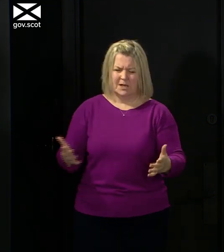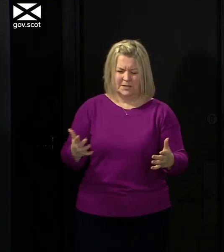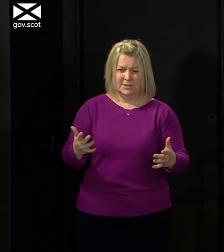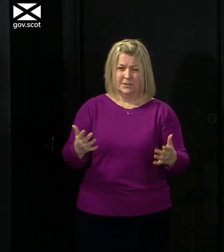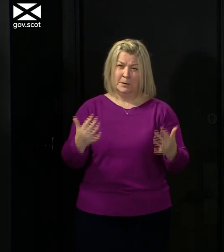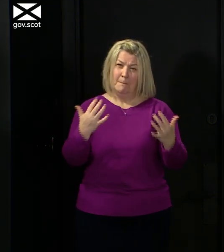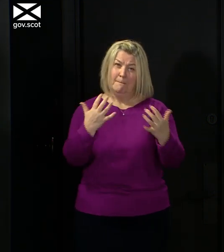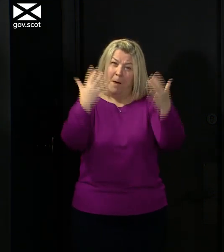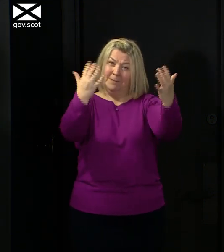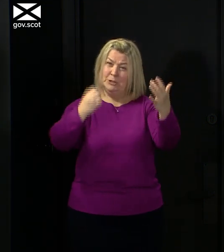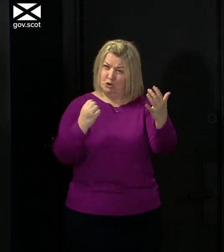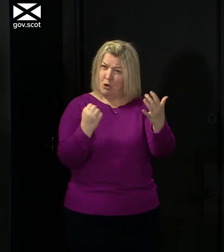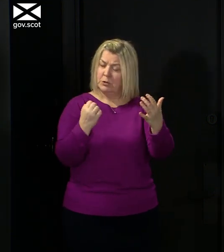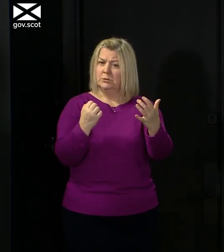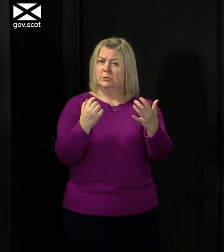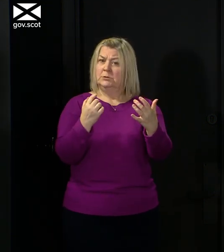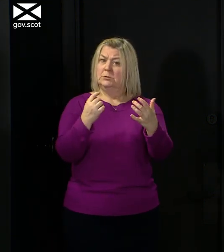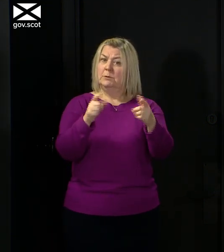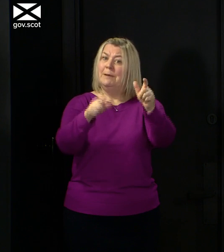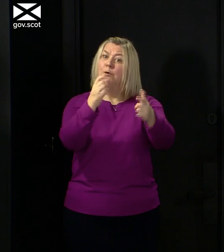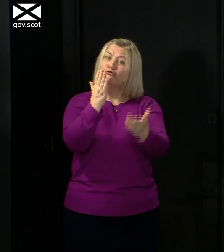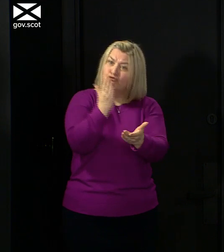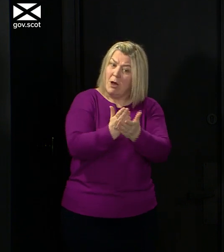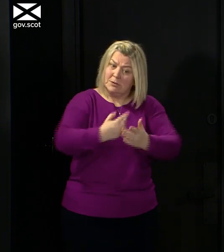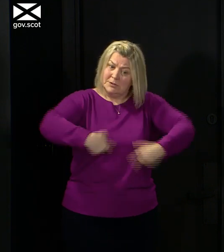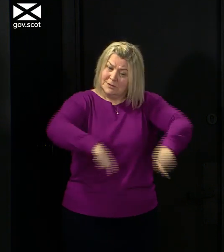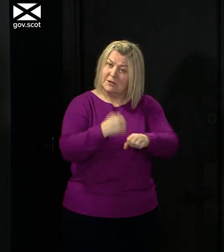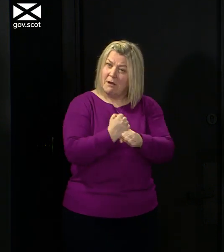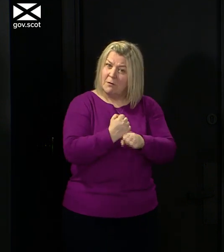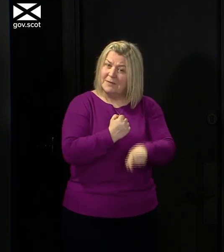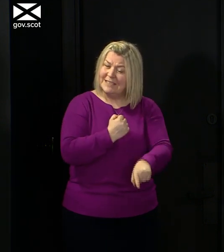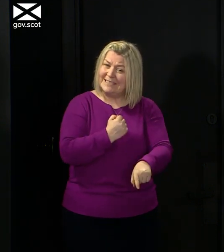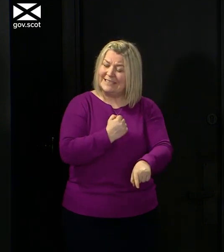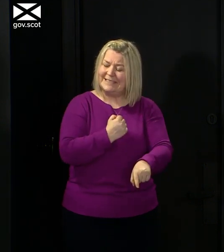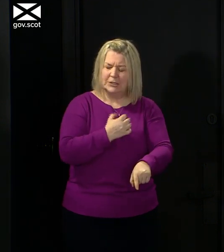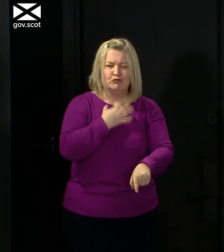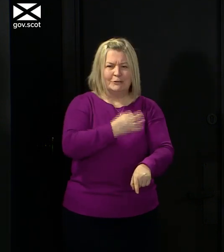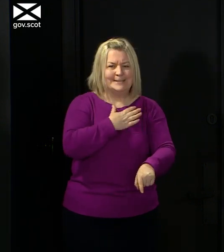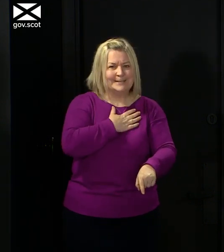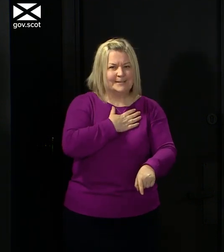in the Governments message, and that was not I or, to be fair to her, she was prepared